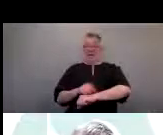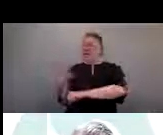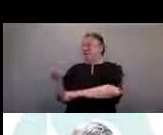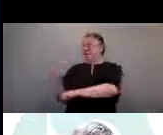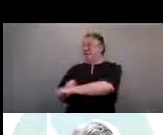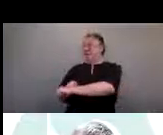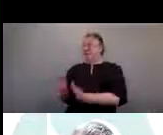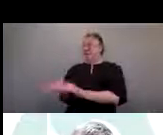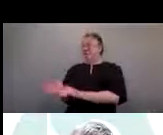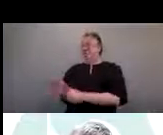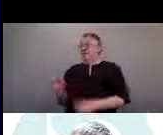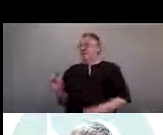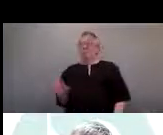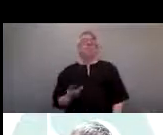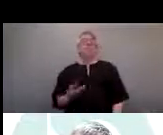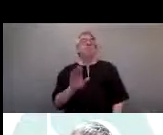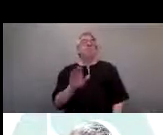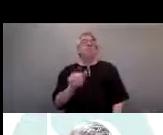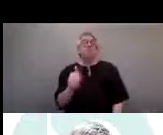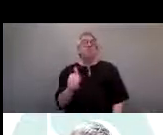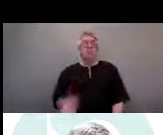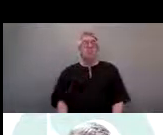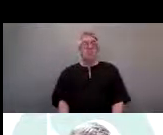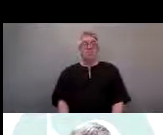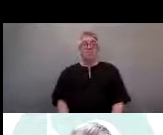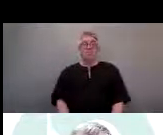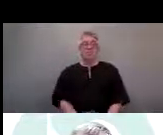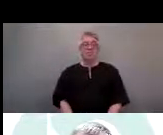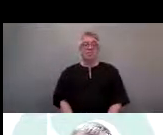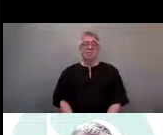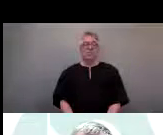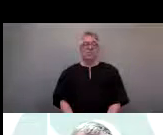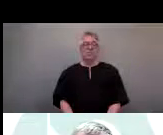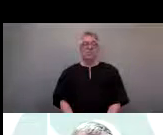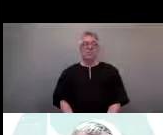Just a minute. >> AVI BLAU: We are a little over